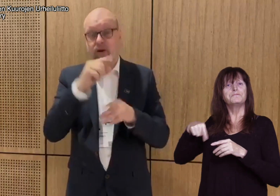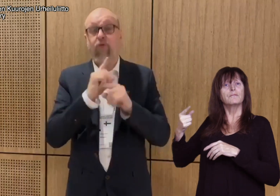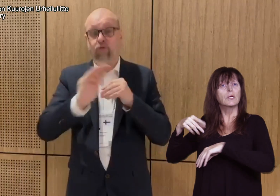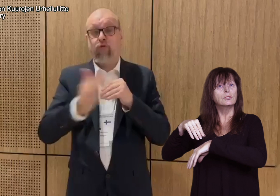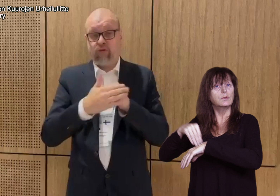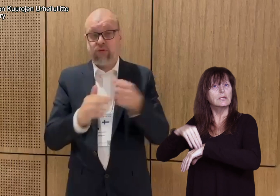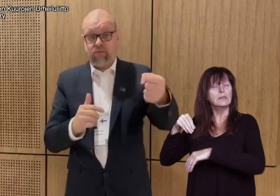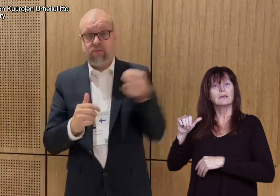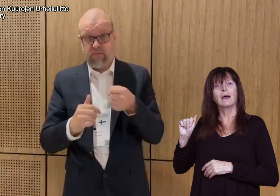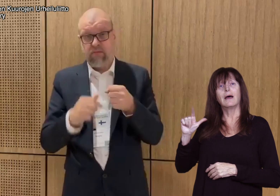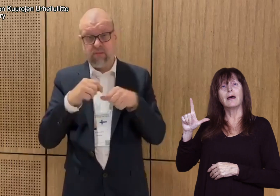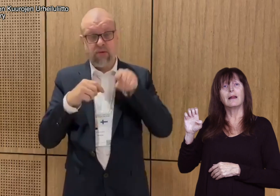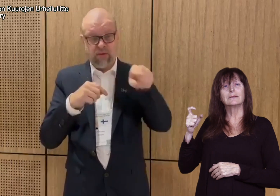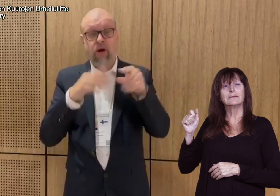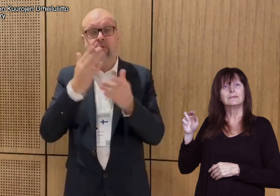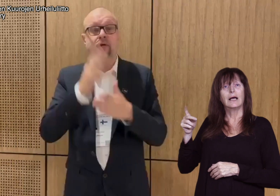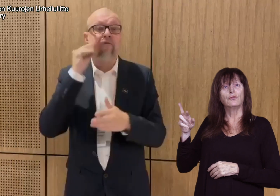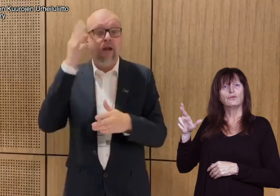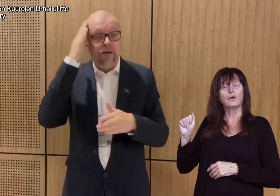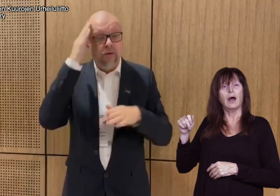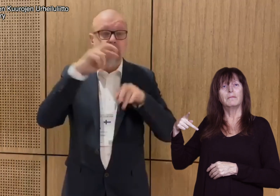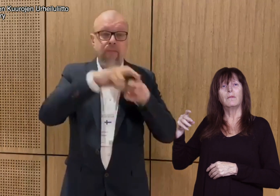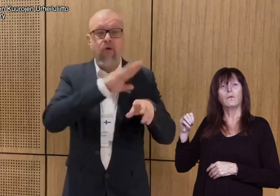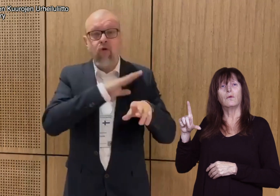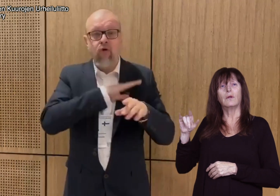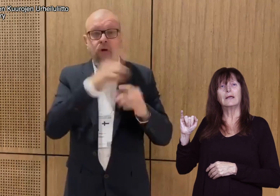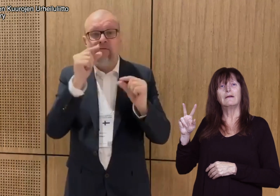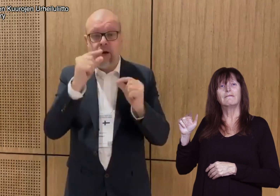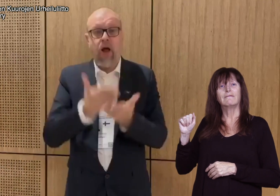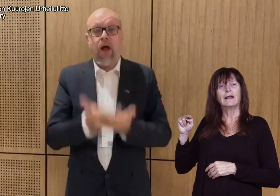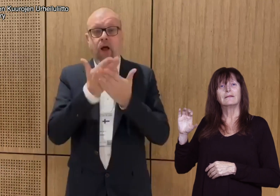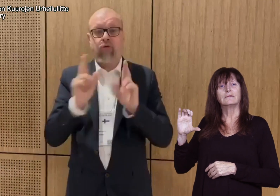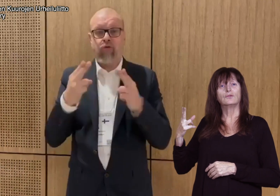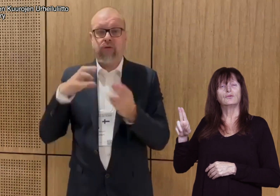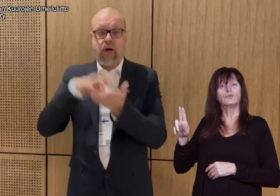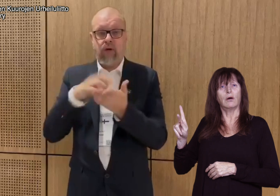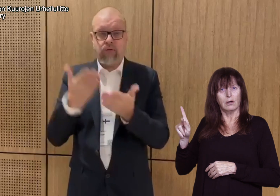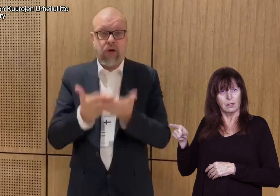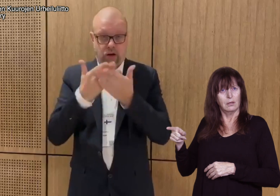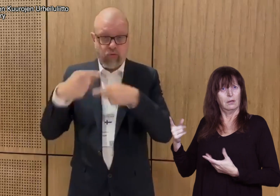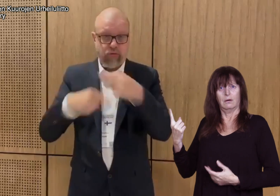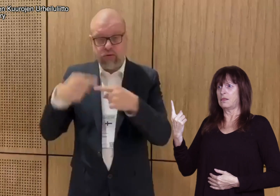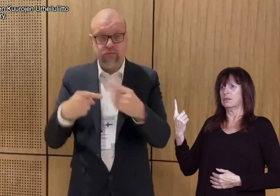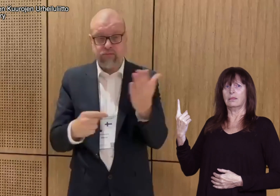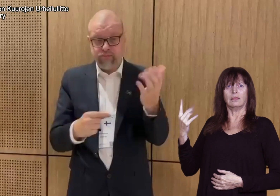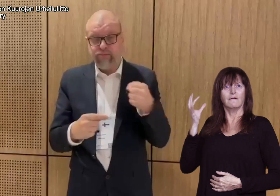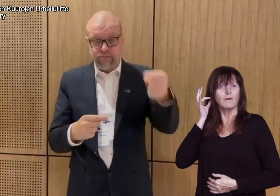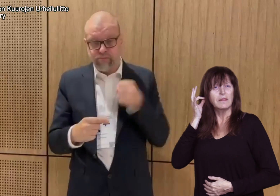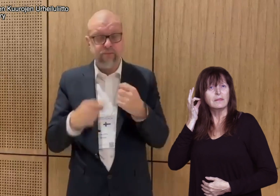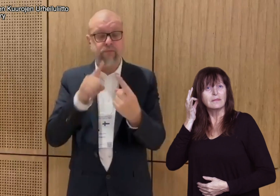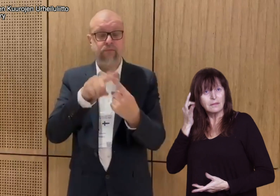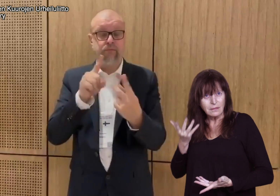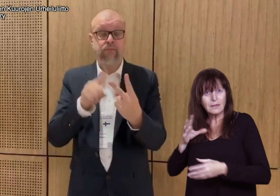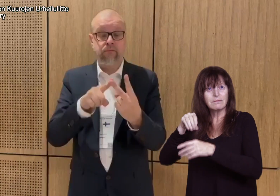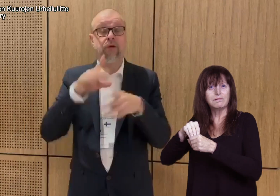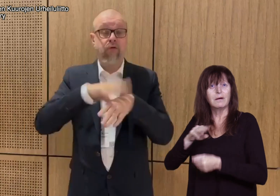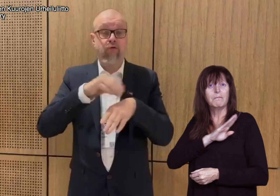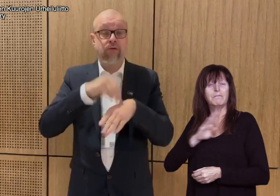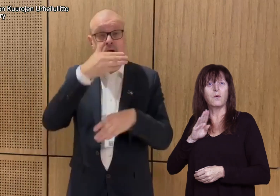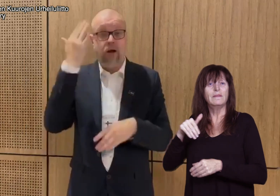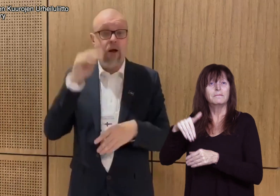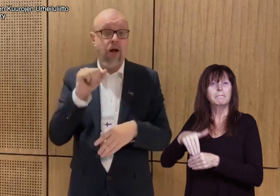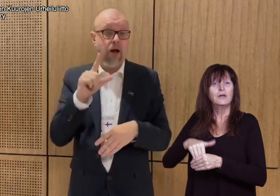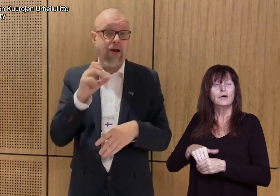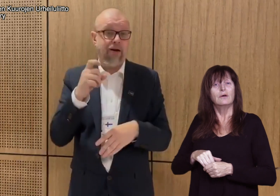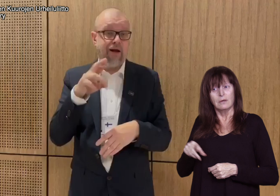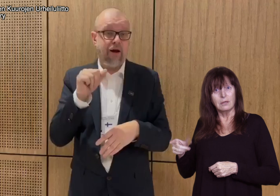from Sweden Alexandra Polivanchuk who is the only female Board member